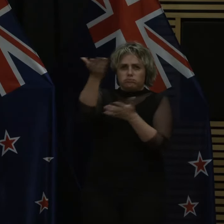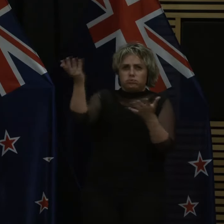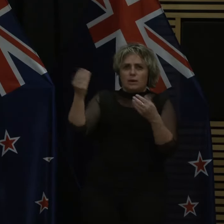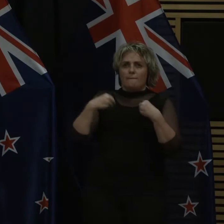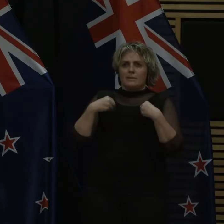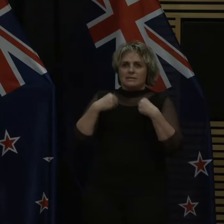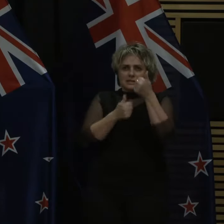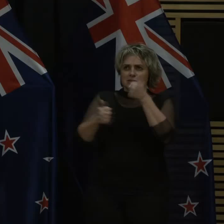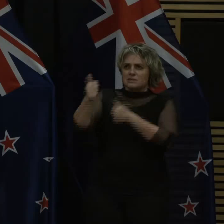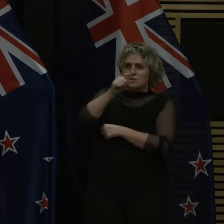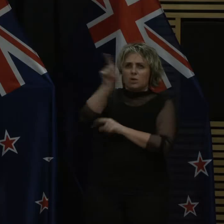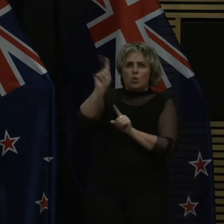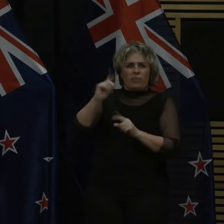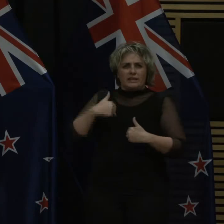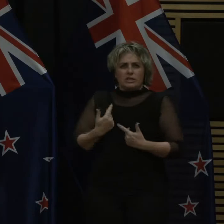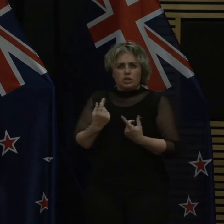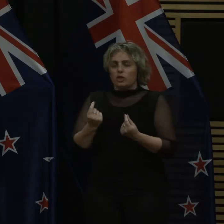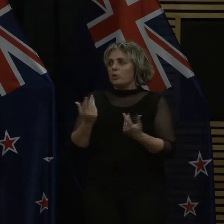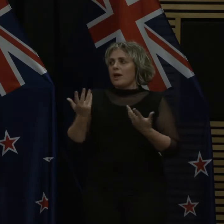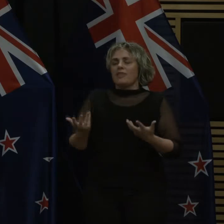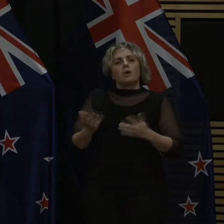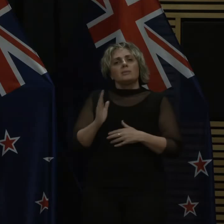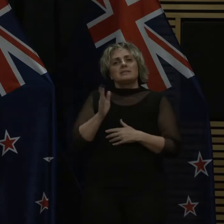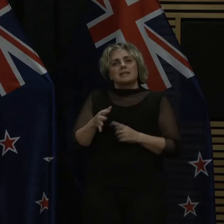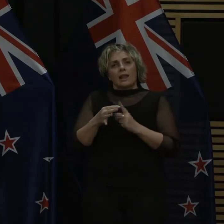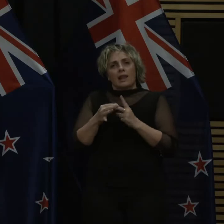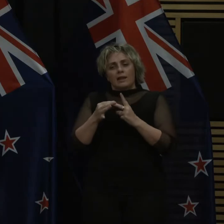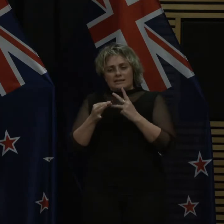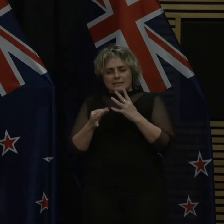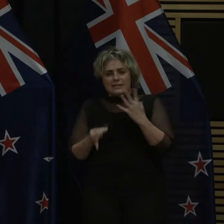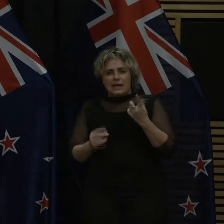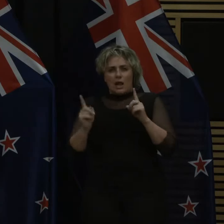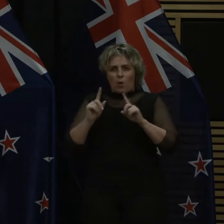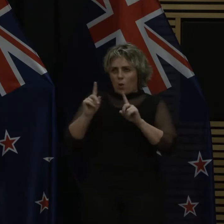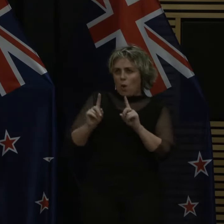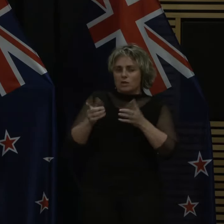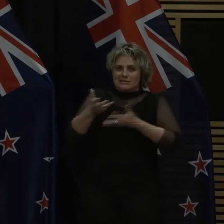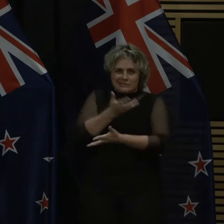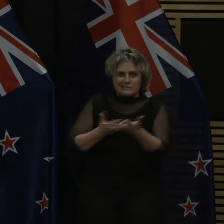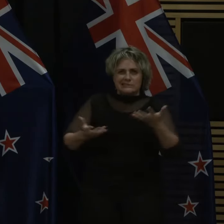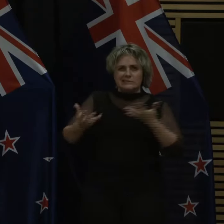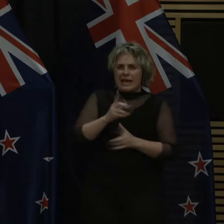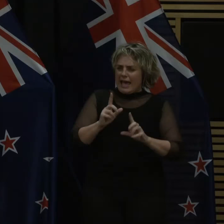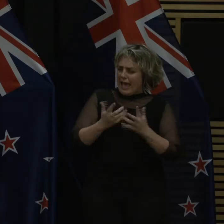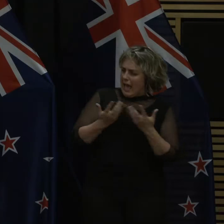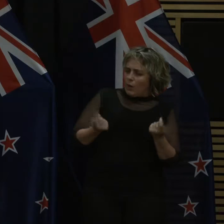taking list of names and people coming in and out.